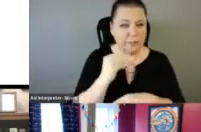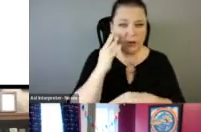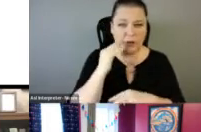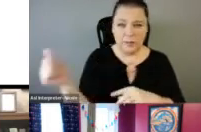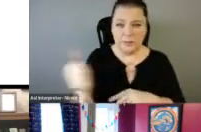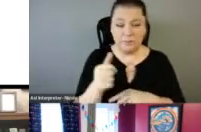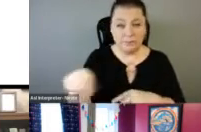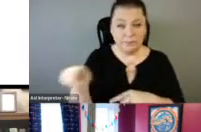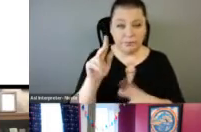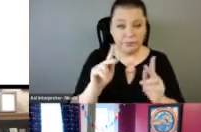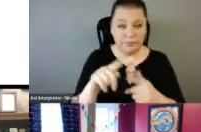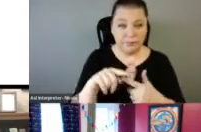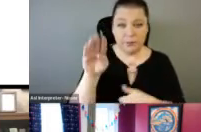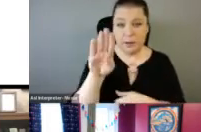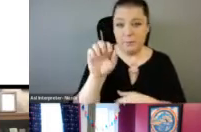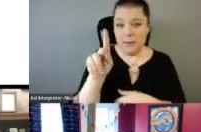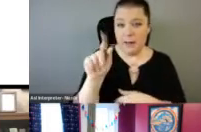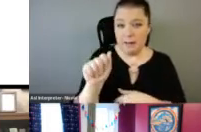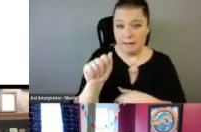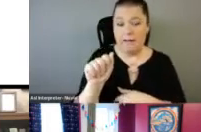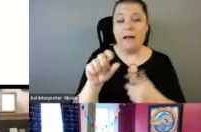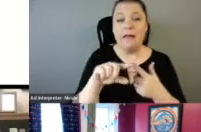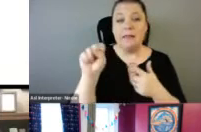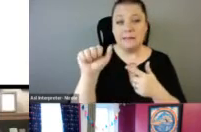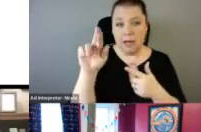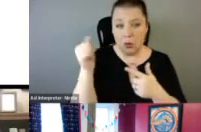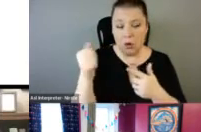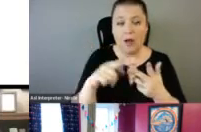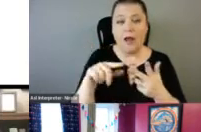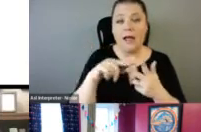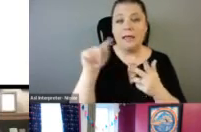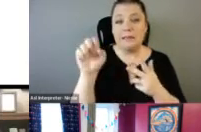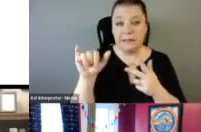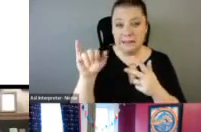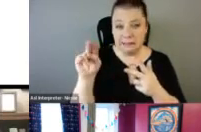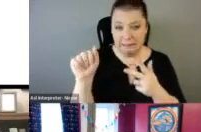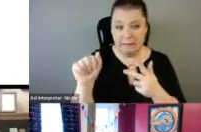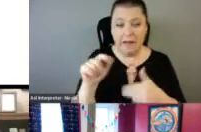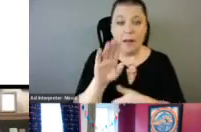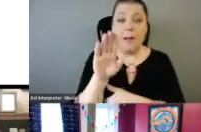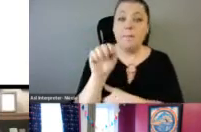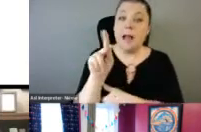folks are Becca Sigafus, Sarah Gunther and Tina Skeel. So, Becca is the Chief Executive